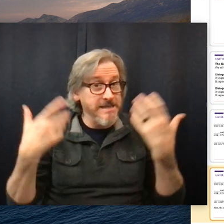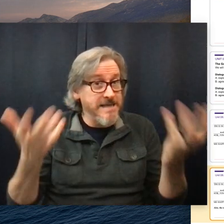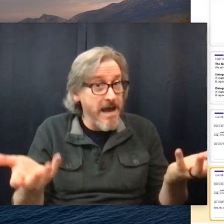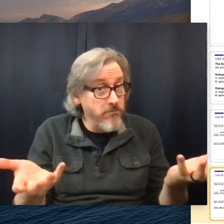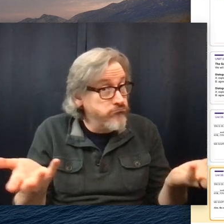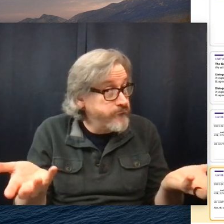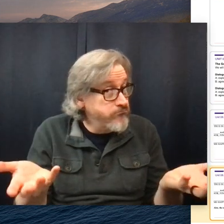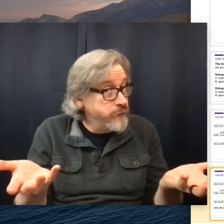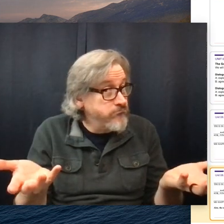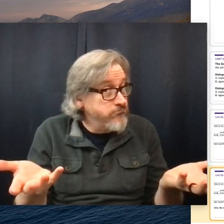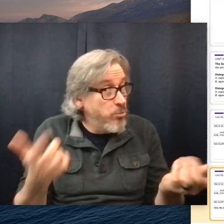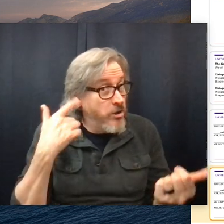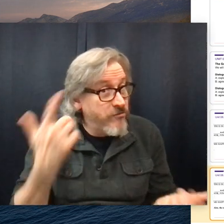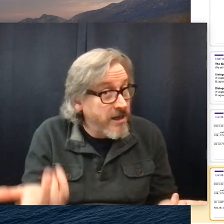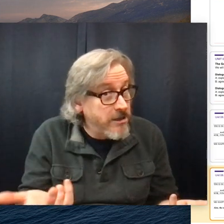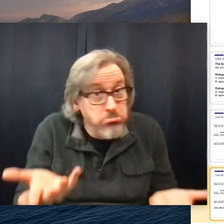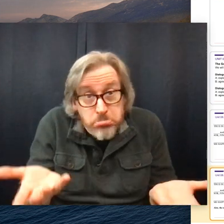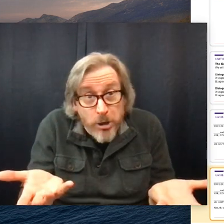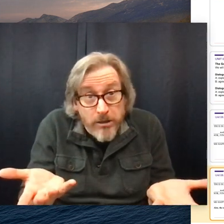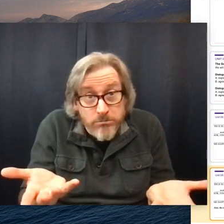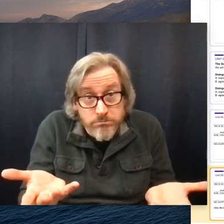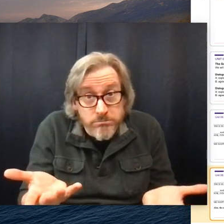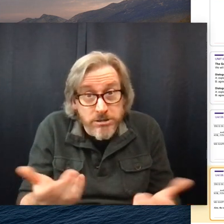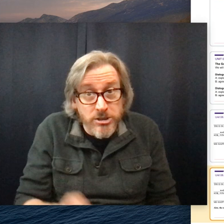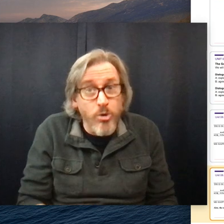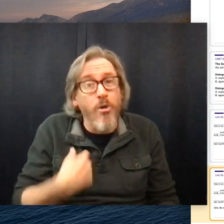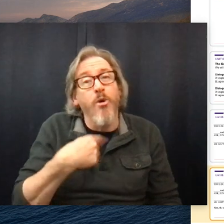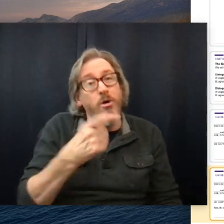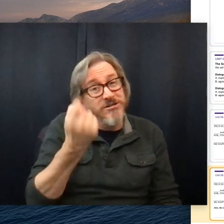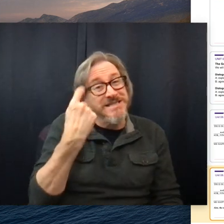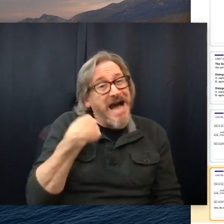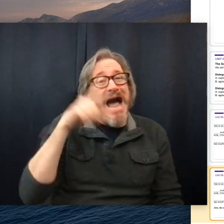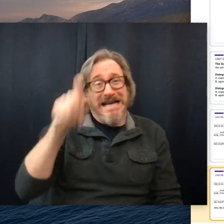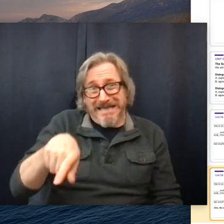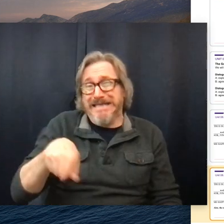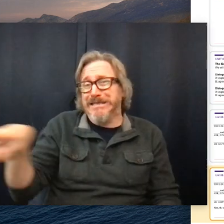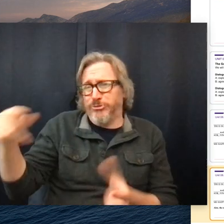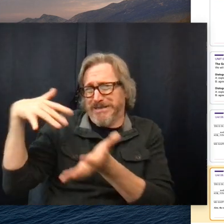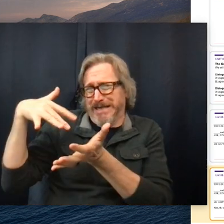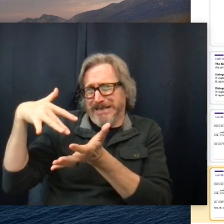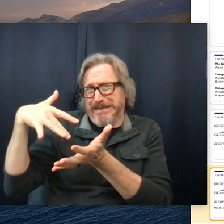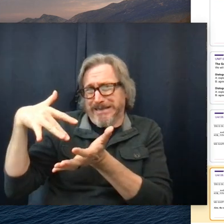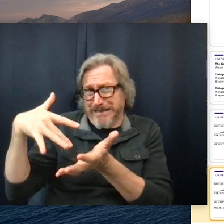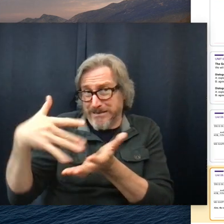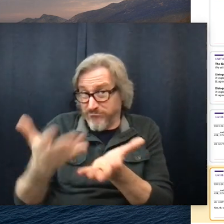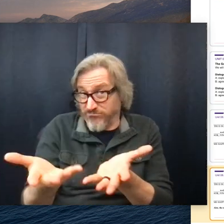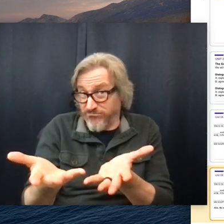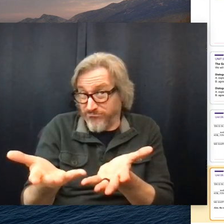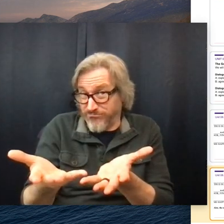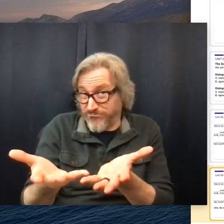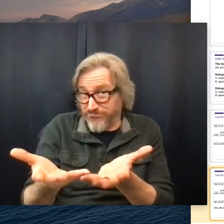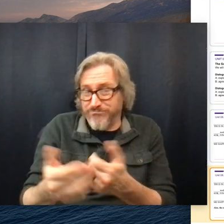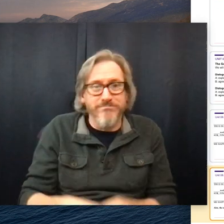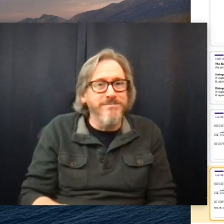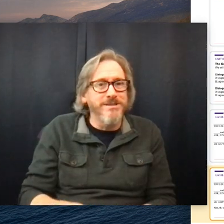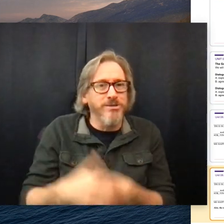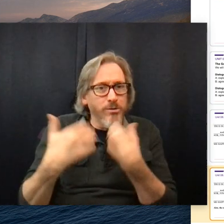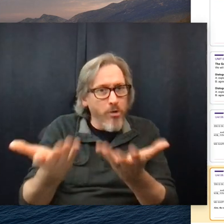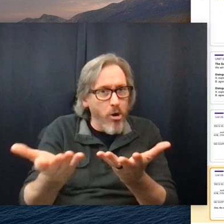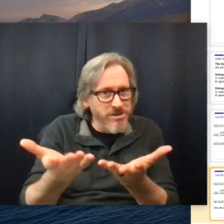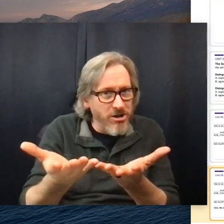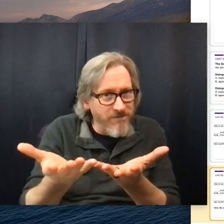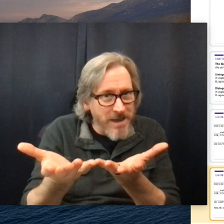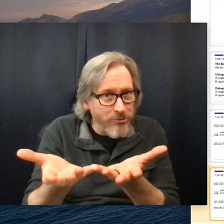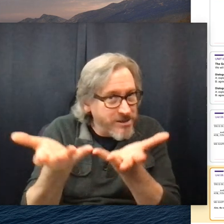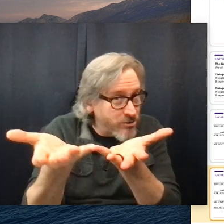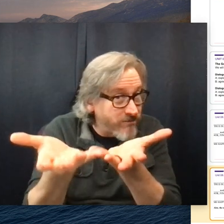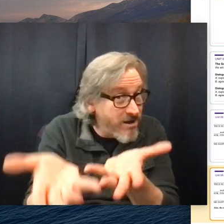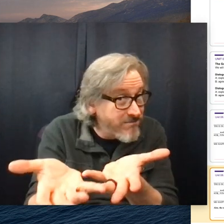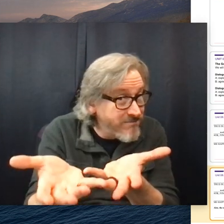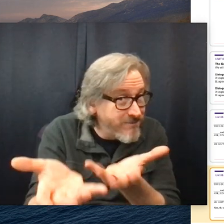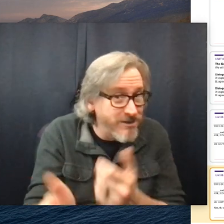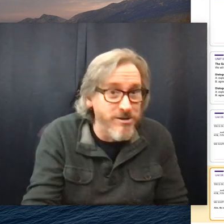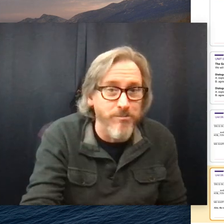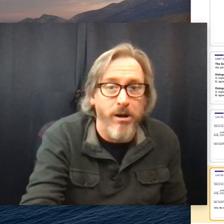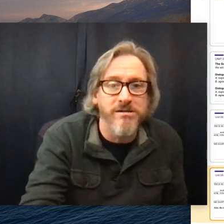is that what do you think well oh I need stud so almost all of them end with this sort of bus